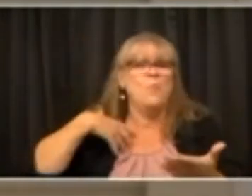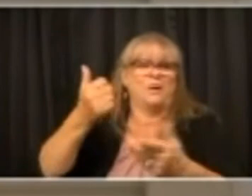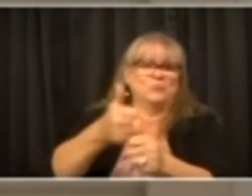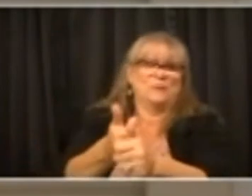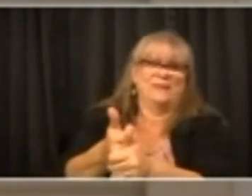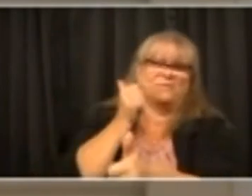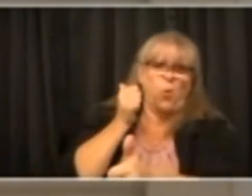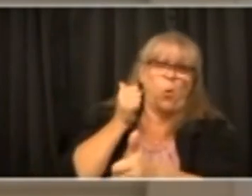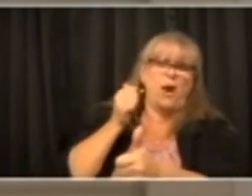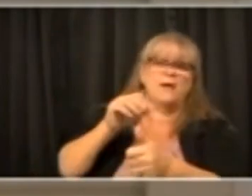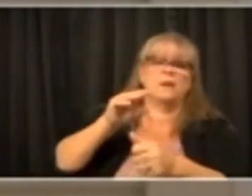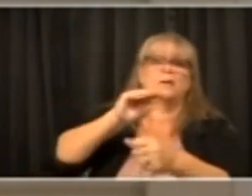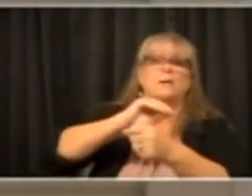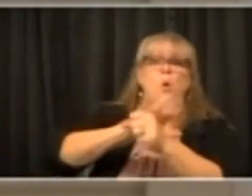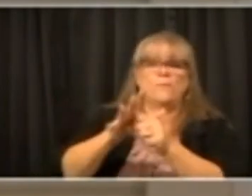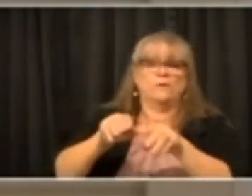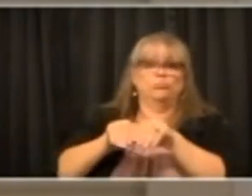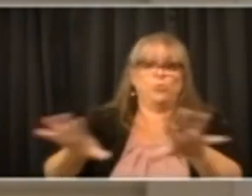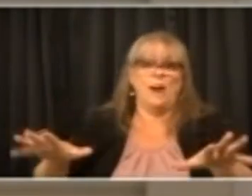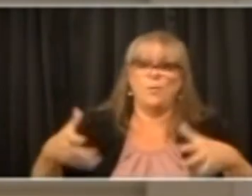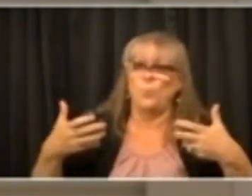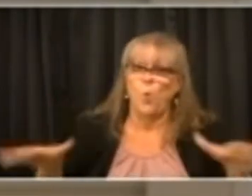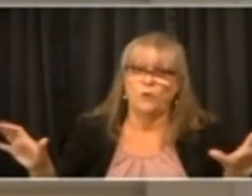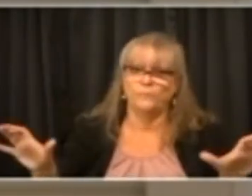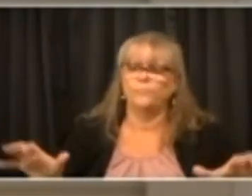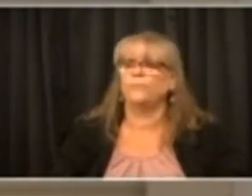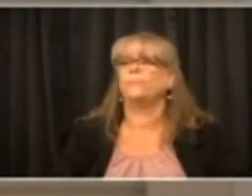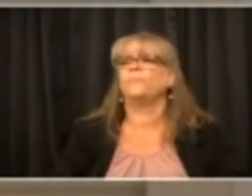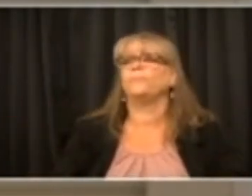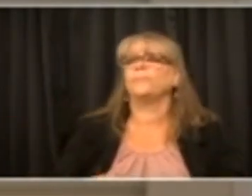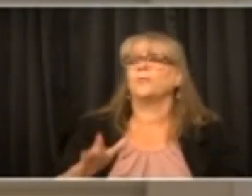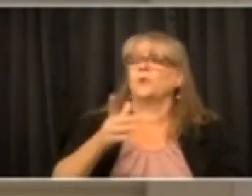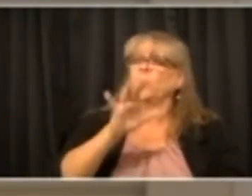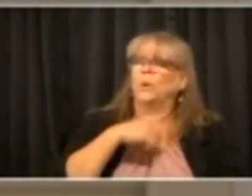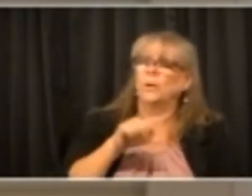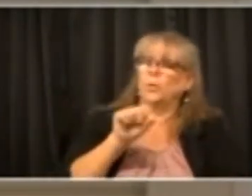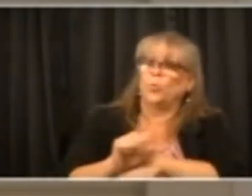we've done a lot to eliminate risk to try to eliminate risk and to try to